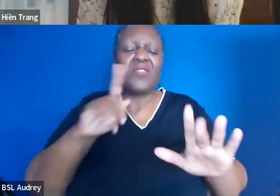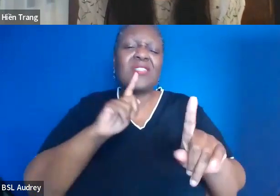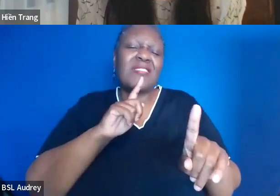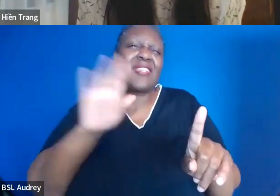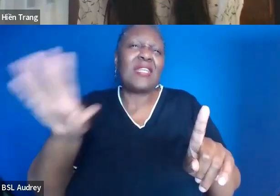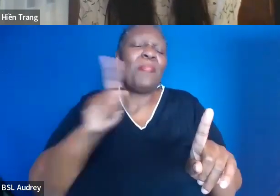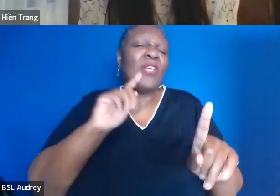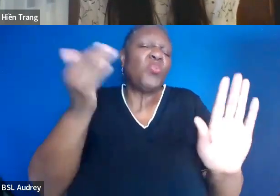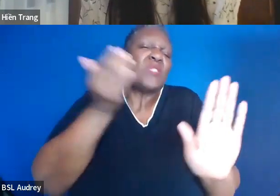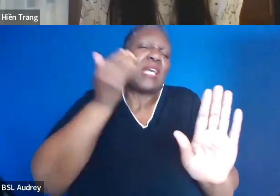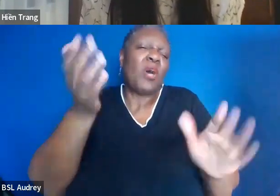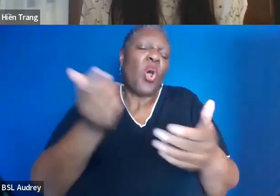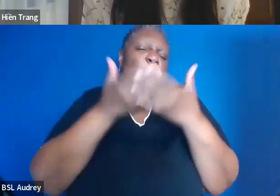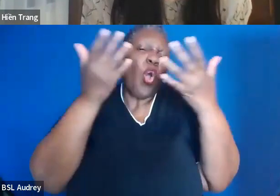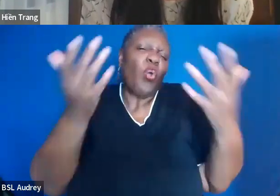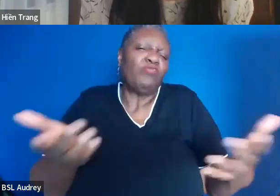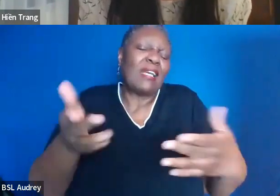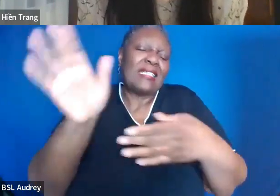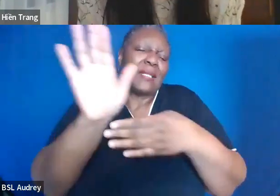overrated movie of Wong Kar-wai’s,